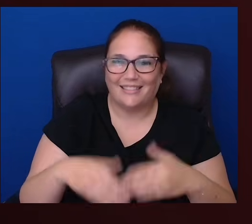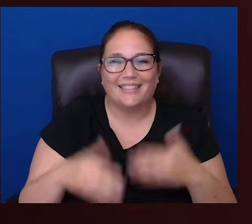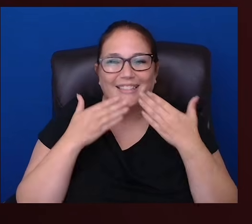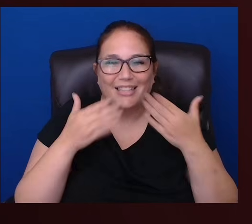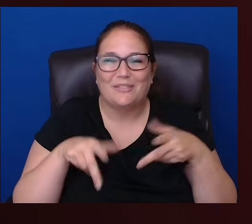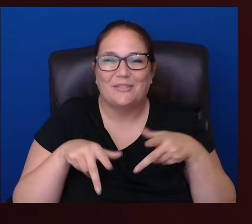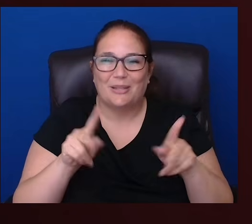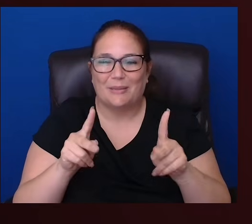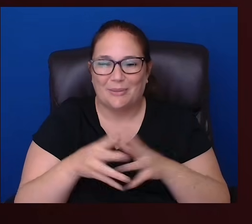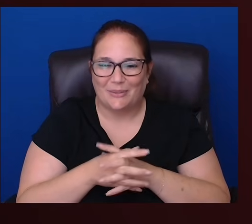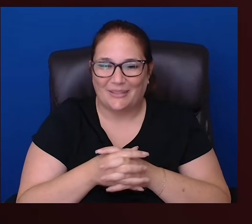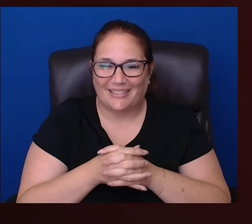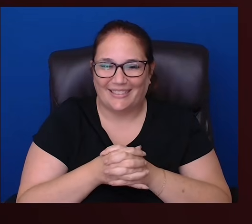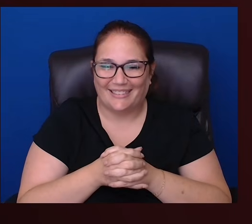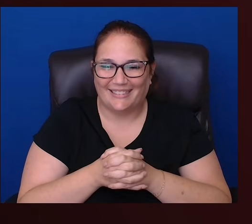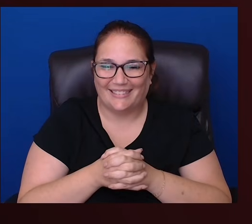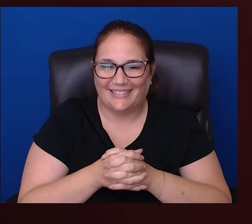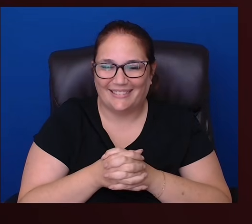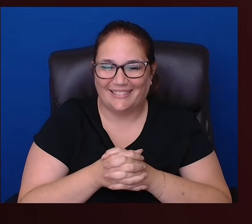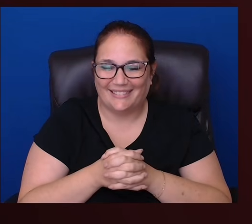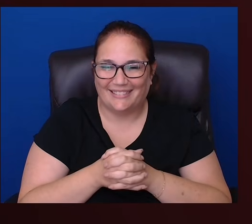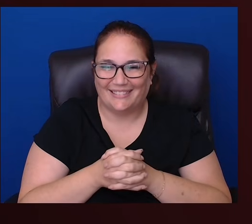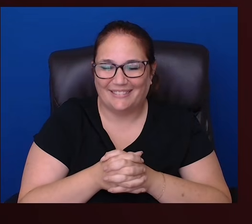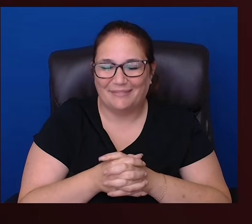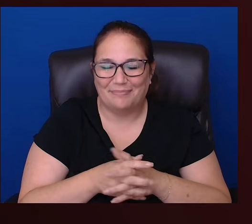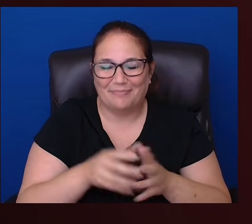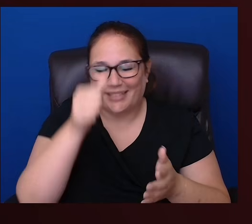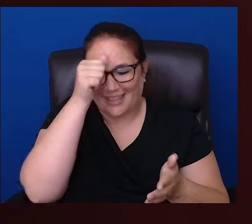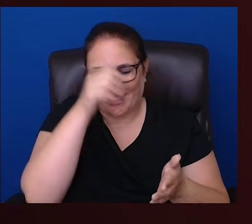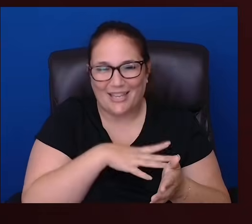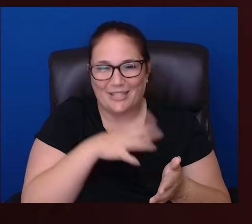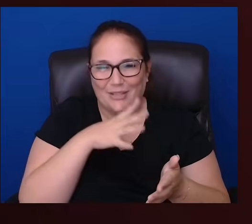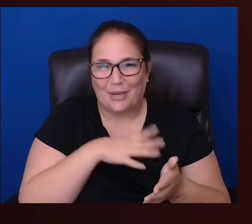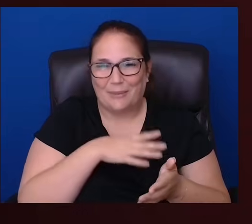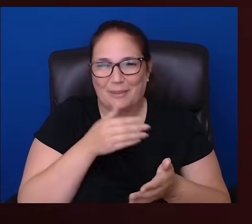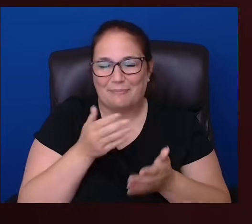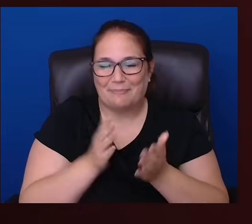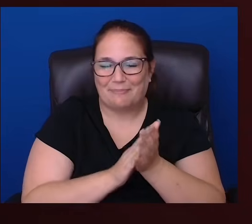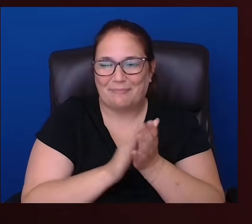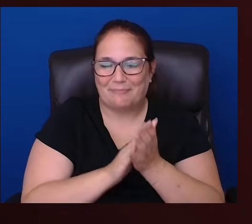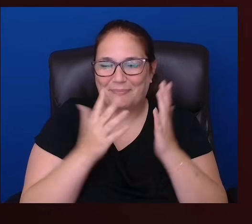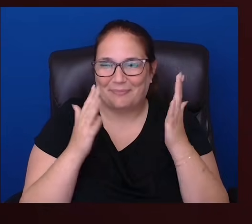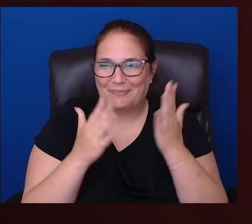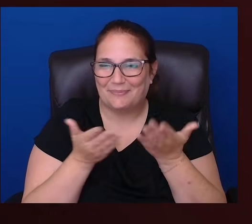Ladies and gentlemen , that